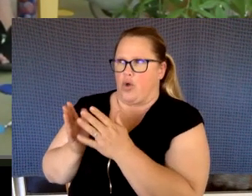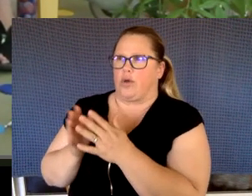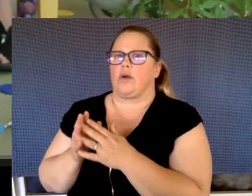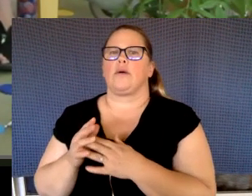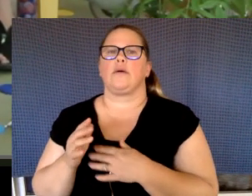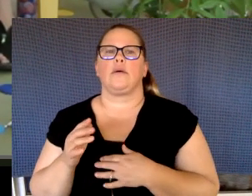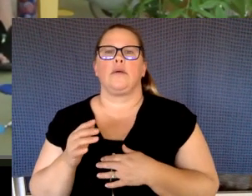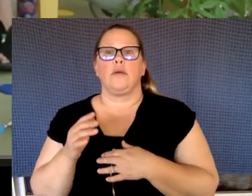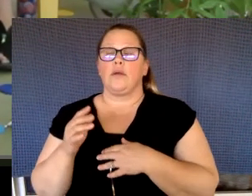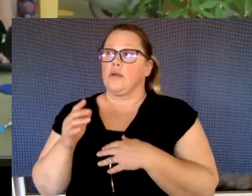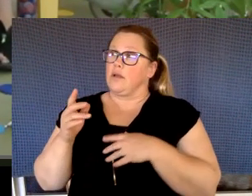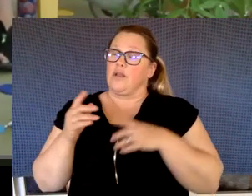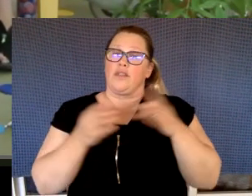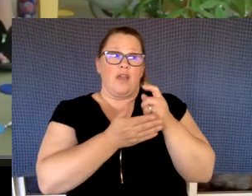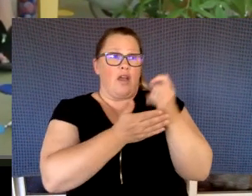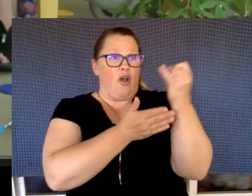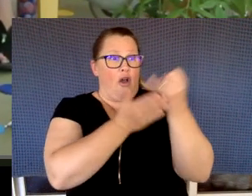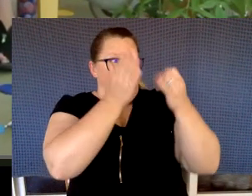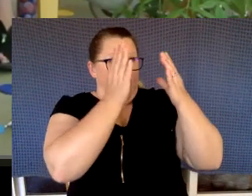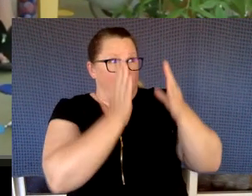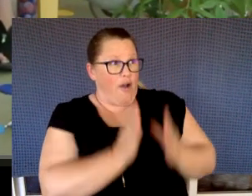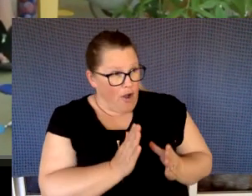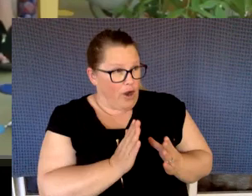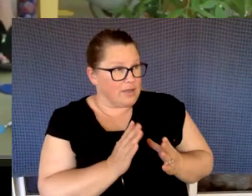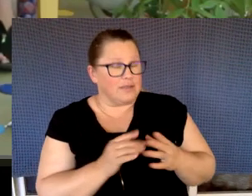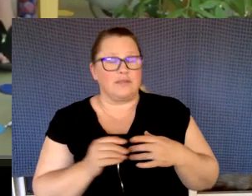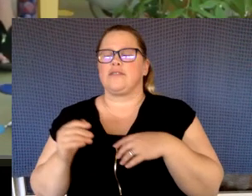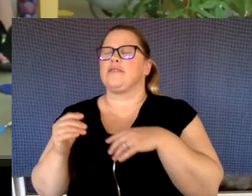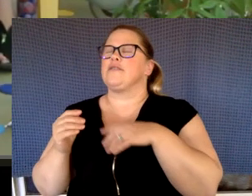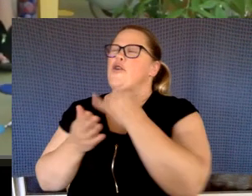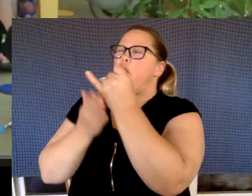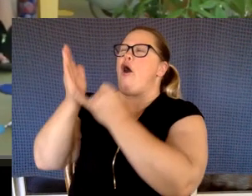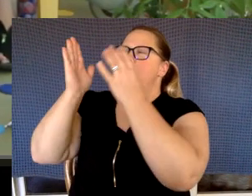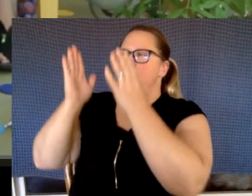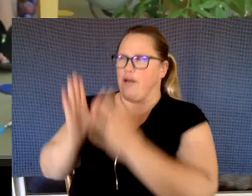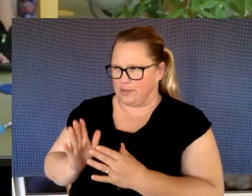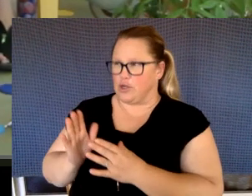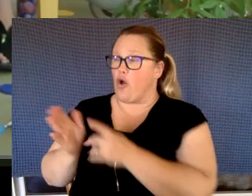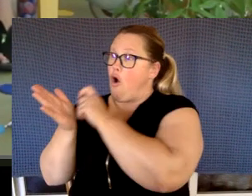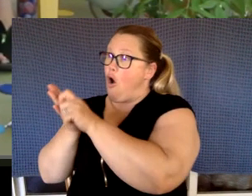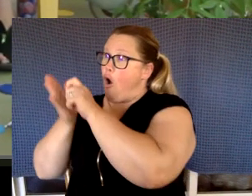She drew the picture. She's the artist. So we have an author and an illustrator